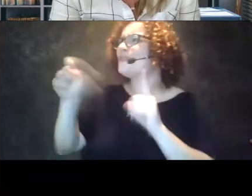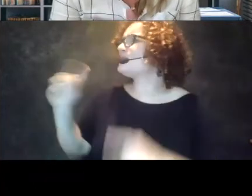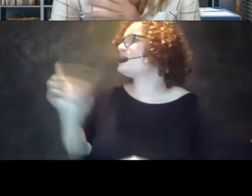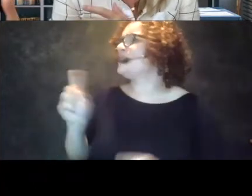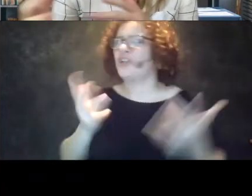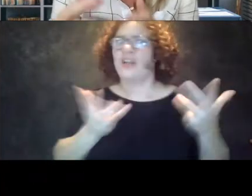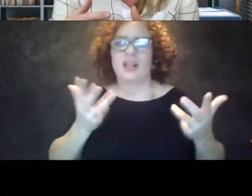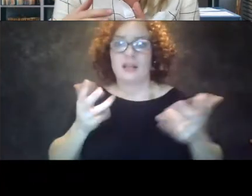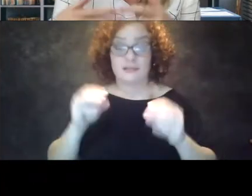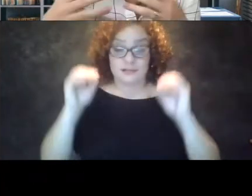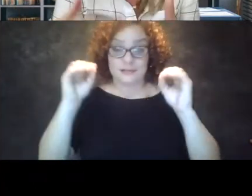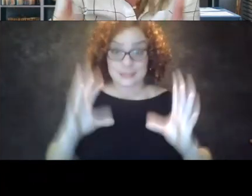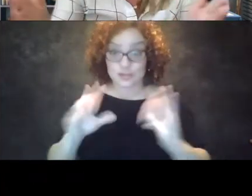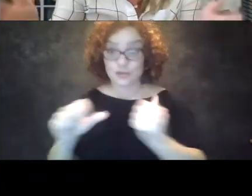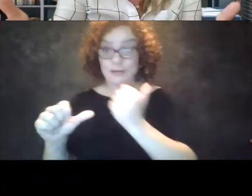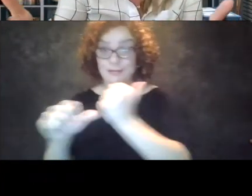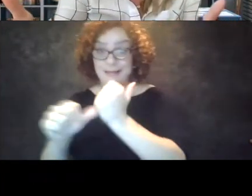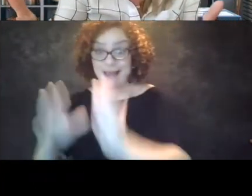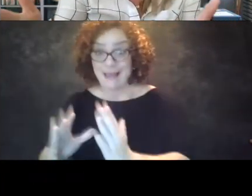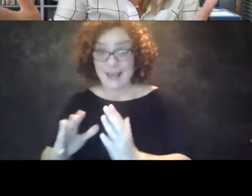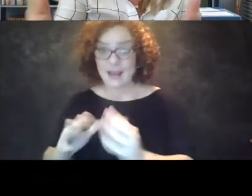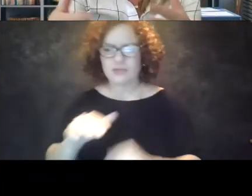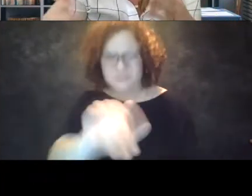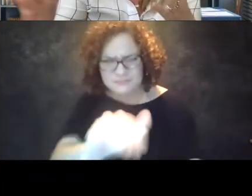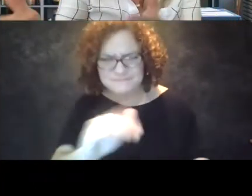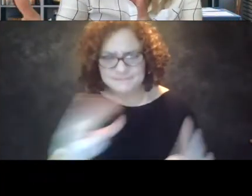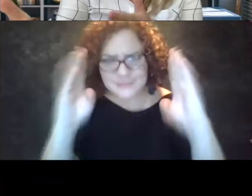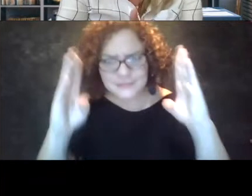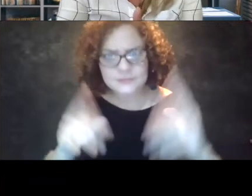And the teacher and the aid just kept telling him to pay attention to the person signing